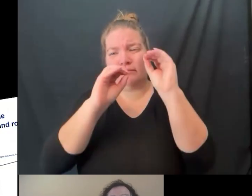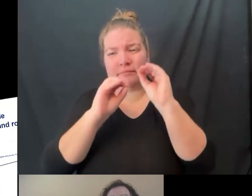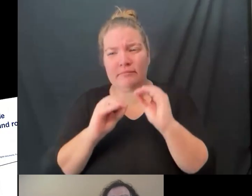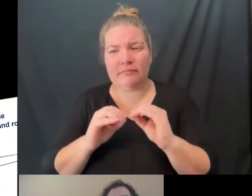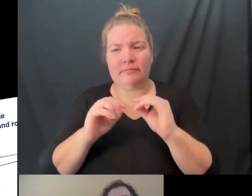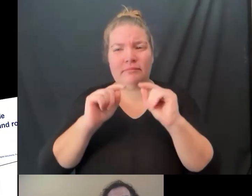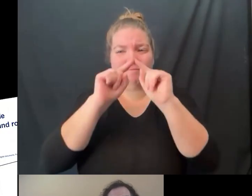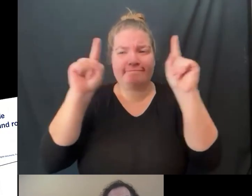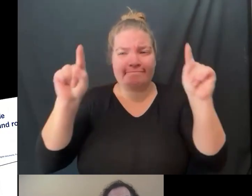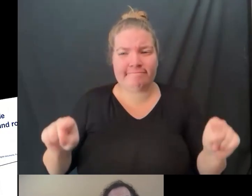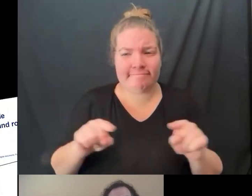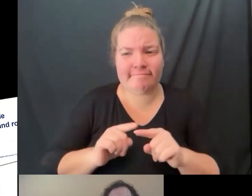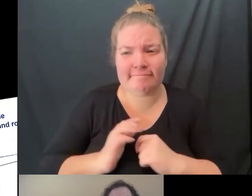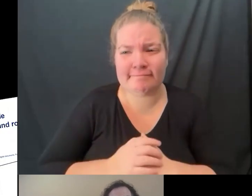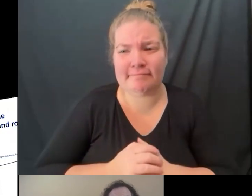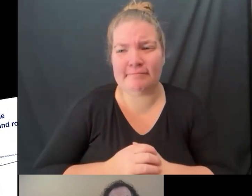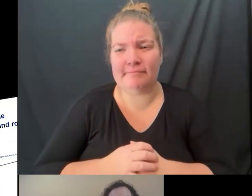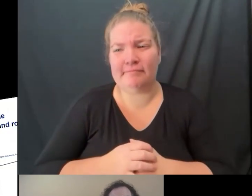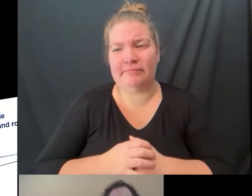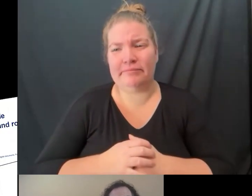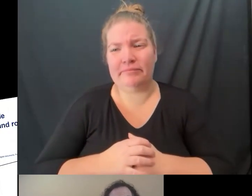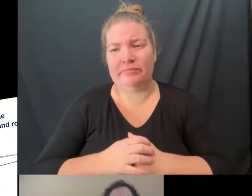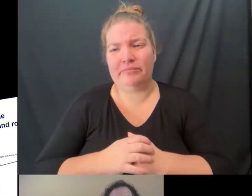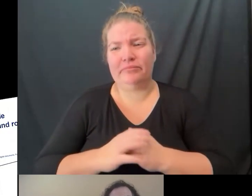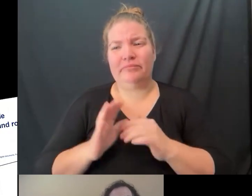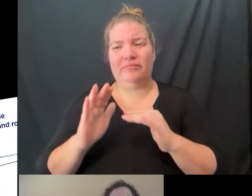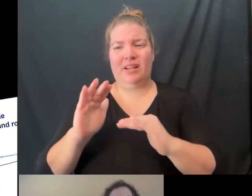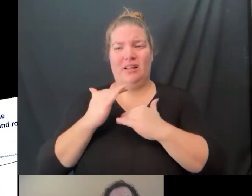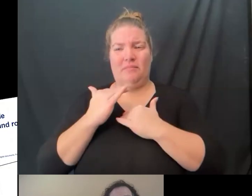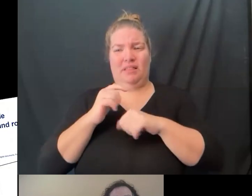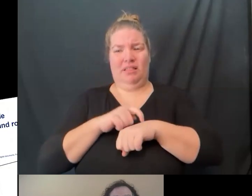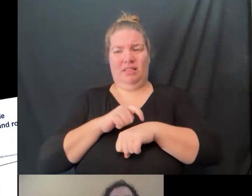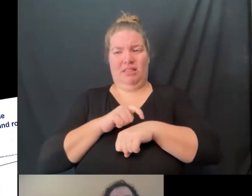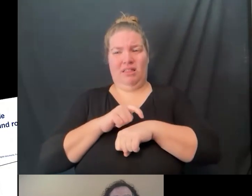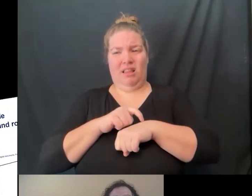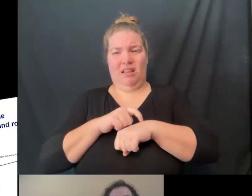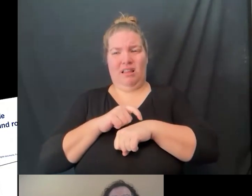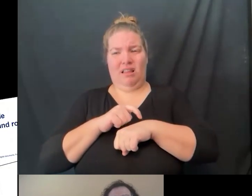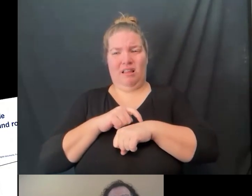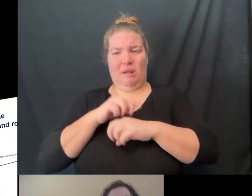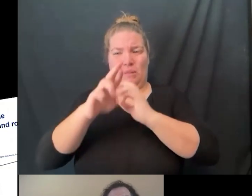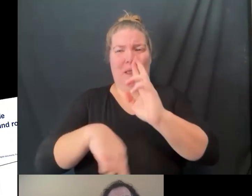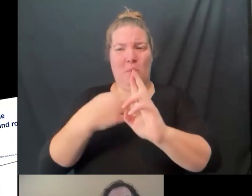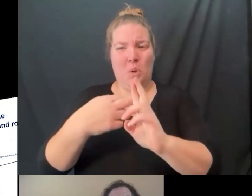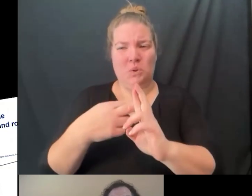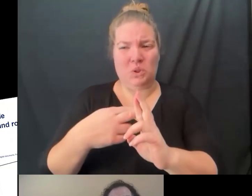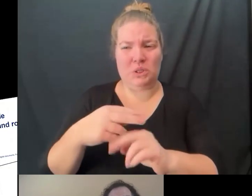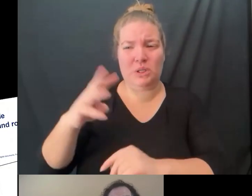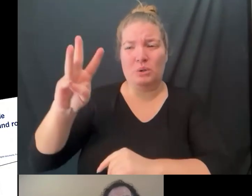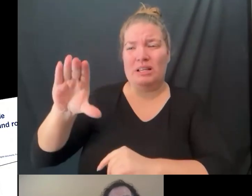like you're filling in a form, and you're only given so many minutes to fill it out.